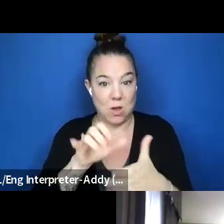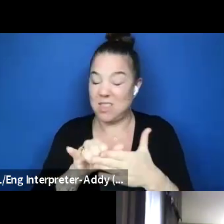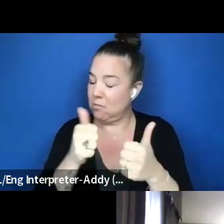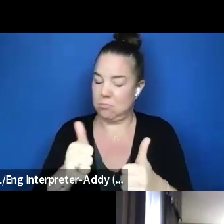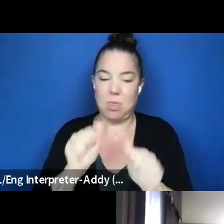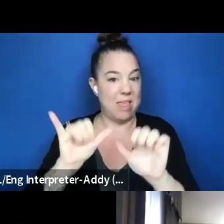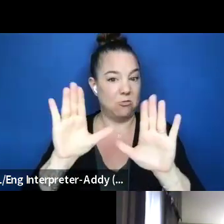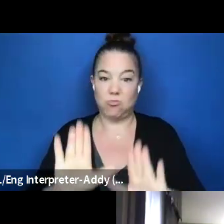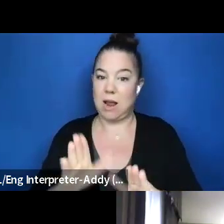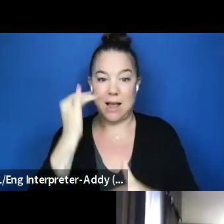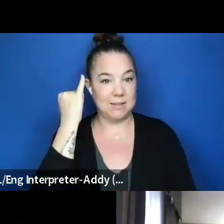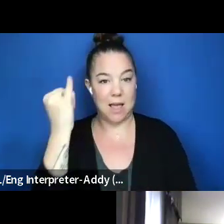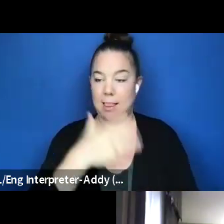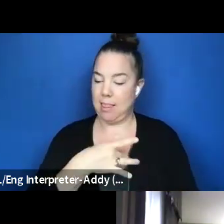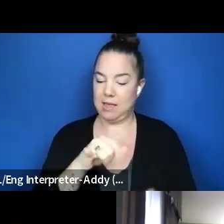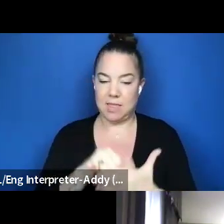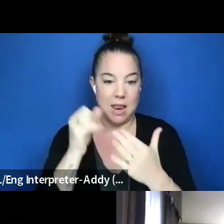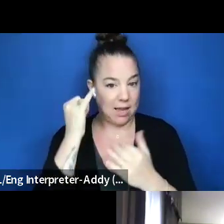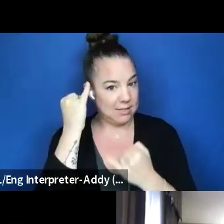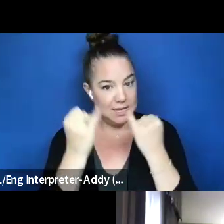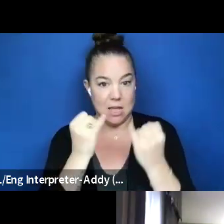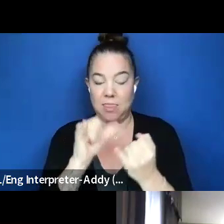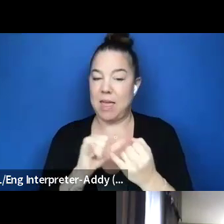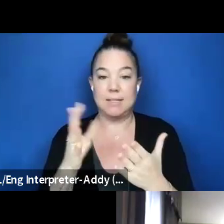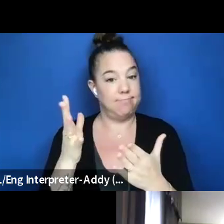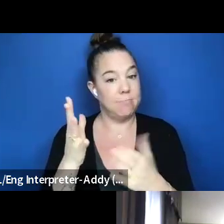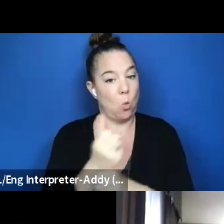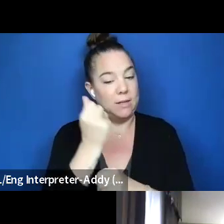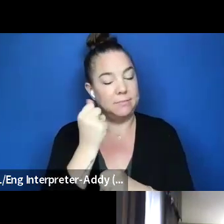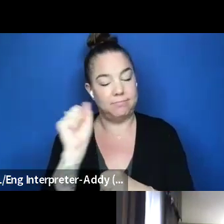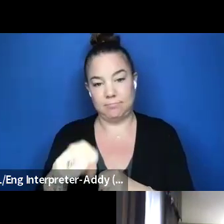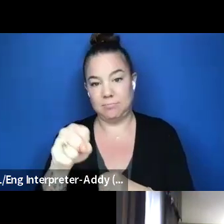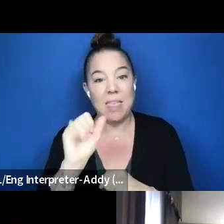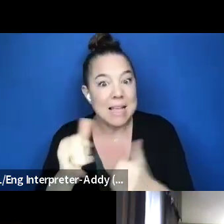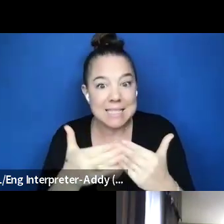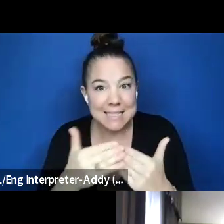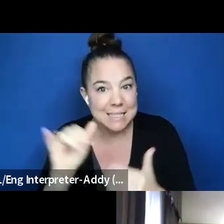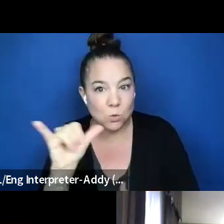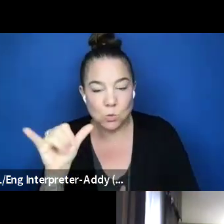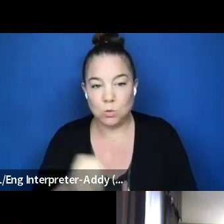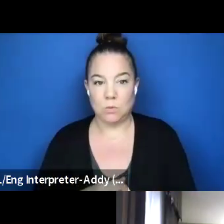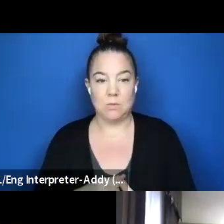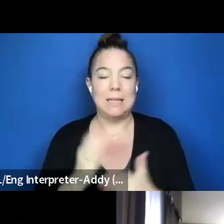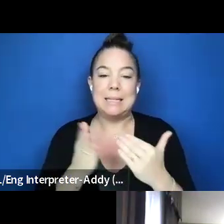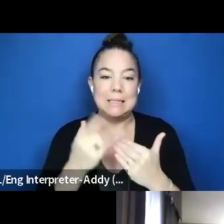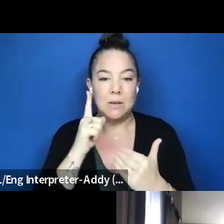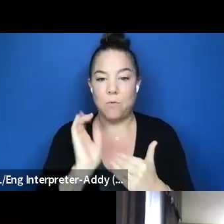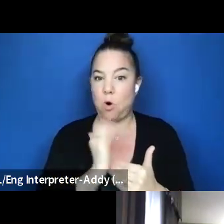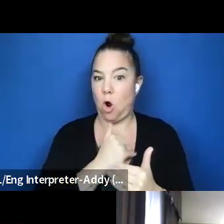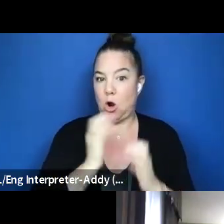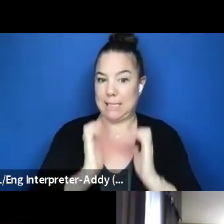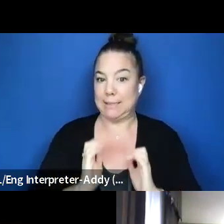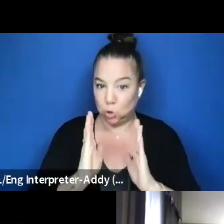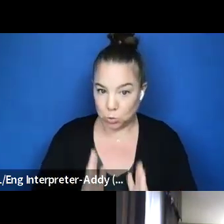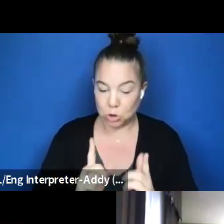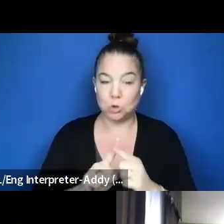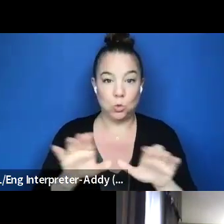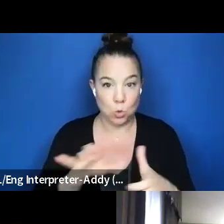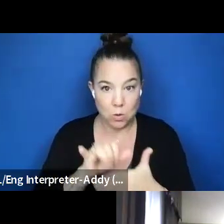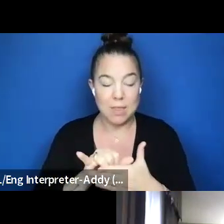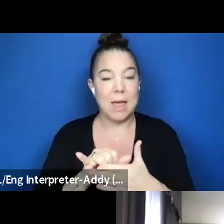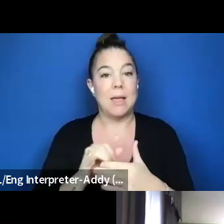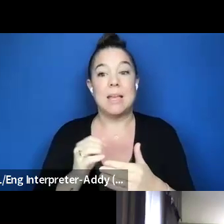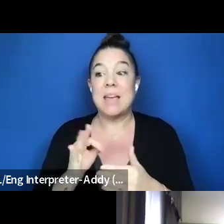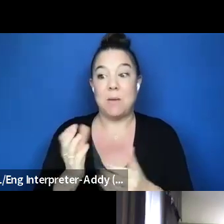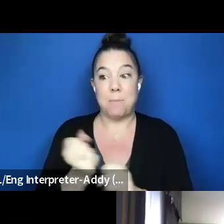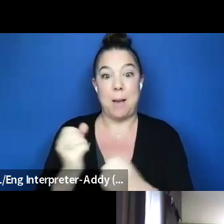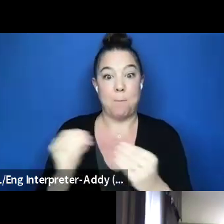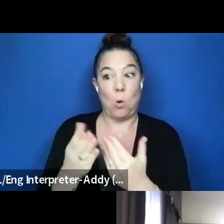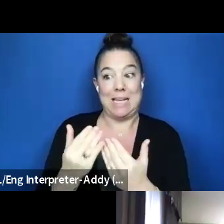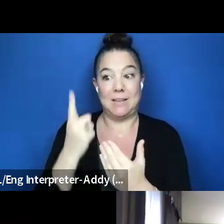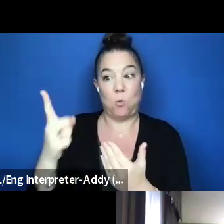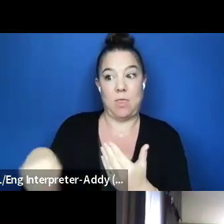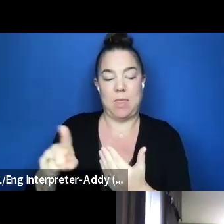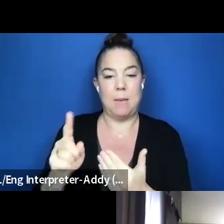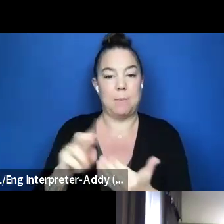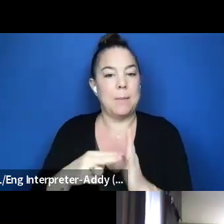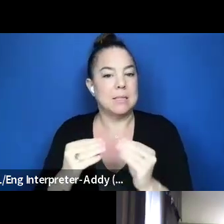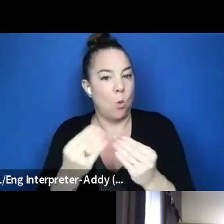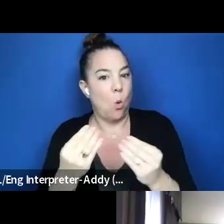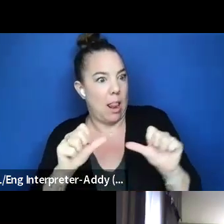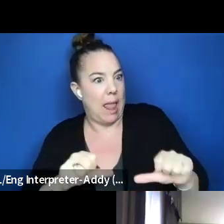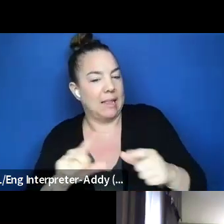Don Posh: I like that idea, and I think it would be a winner. And it's it's easy. It's easy for our our consumers to do it, and the easier we make it for them, the more likely they'll be to act on it.